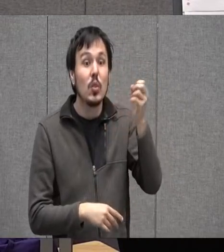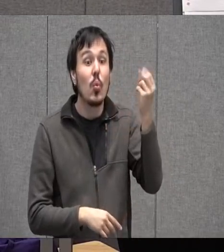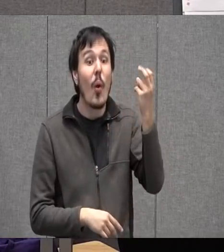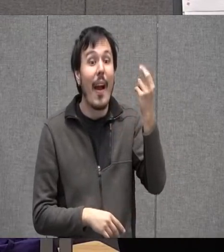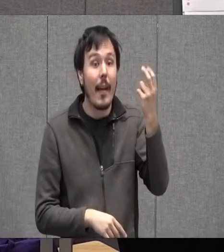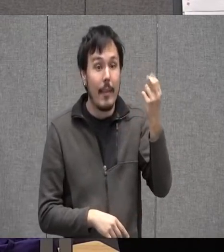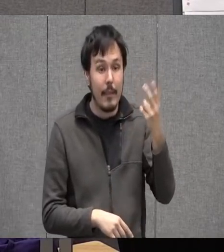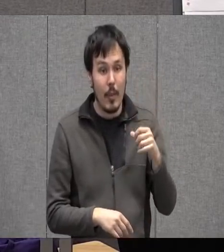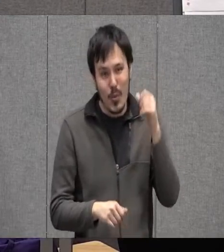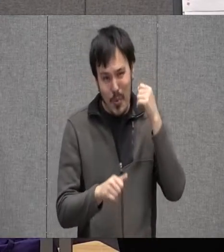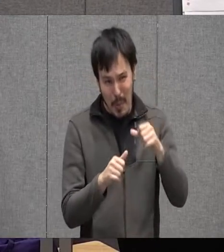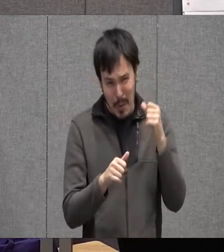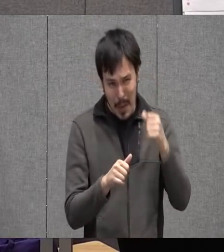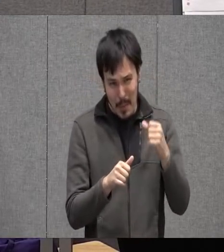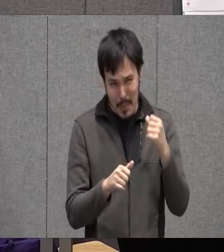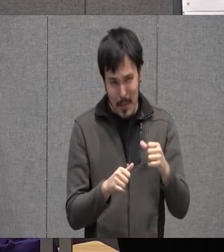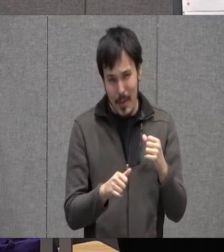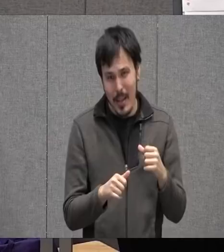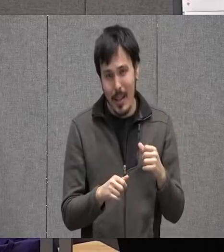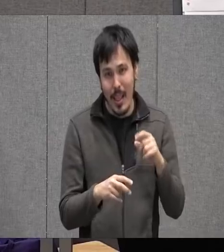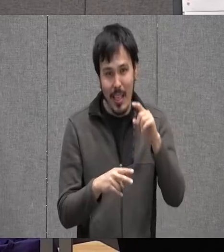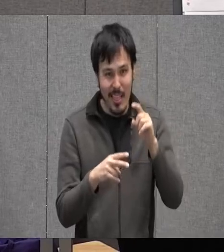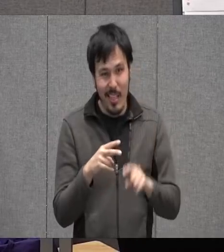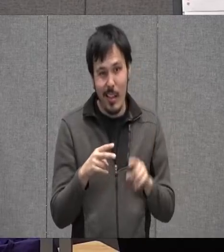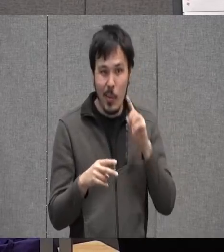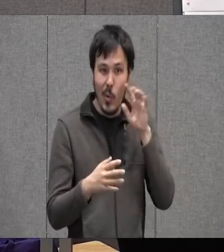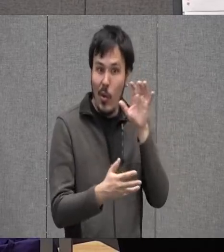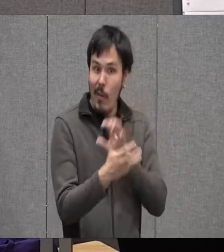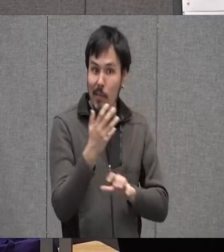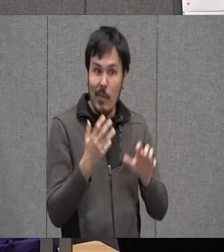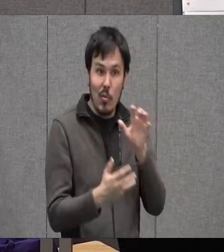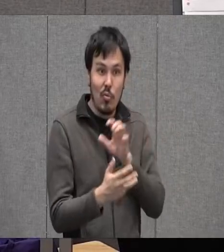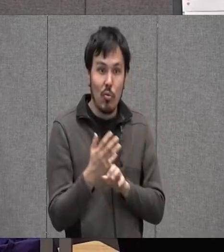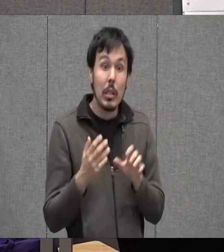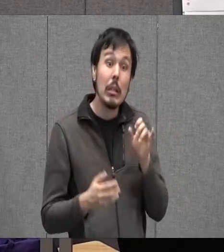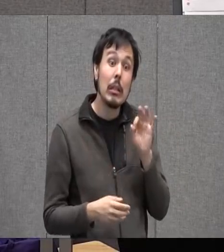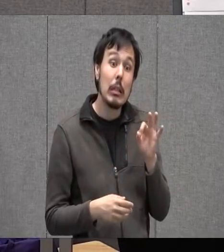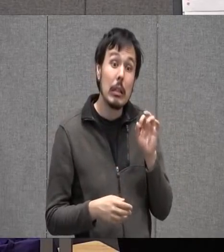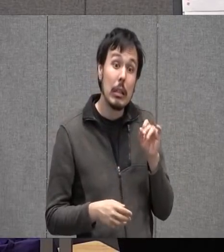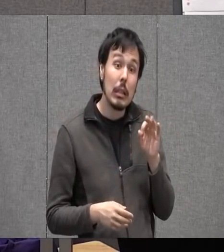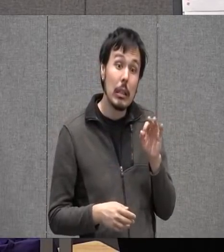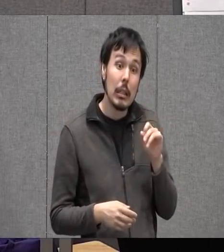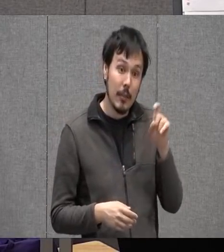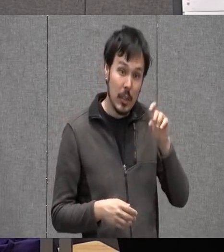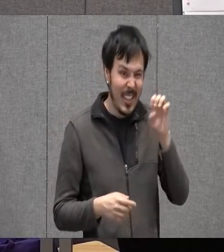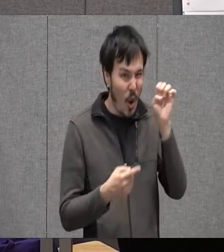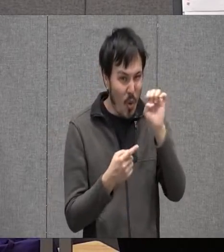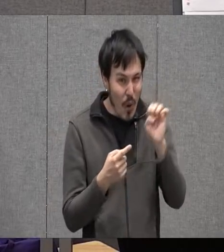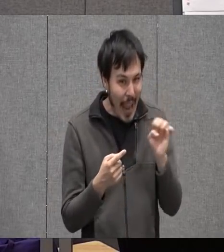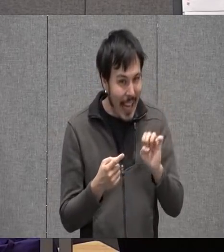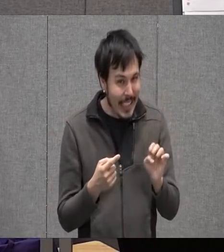And remember these might be confusing you a little bit. So if you needed to erase it, or as I like,